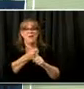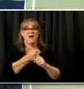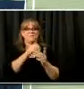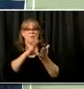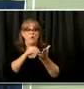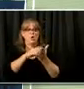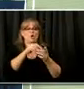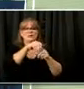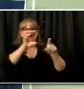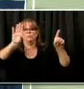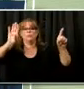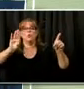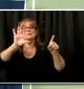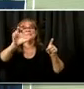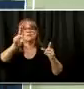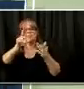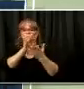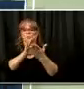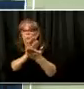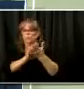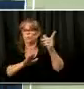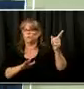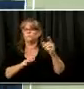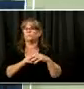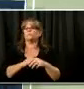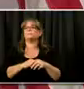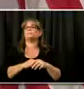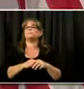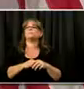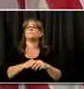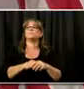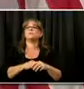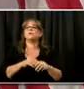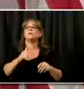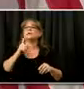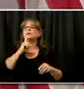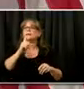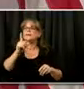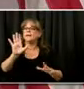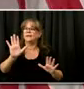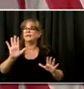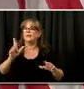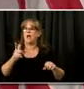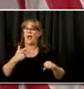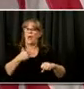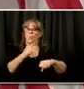lights were on uh the university the city are are taking extraordinary steps to control the spread